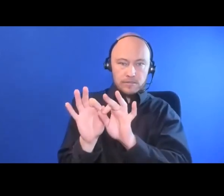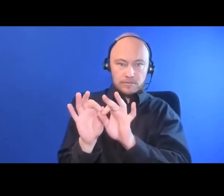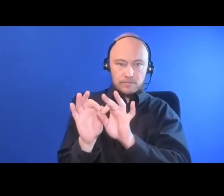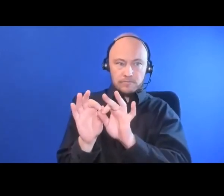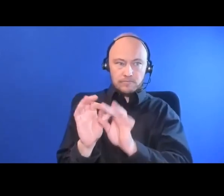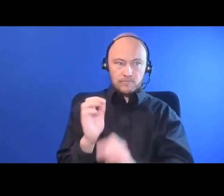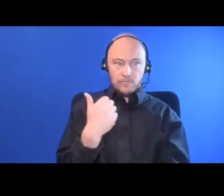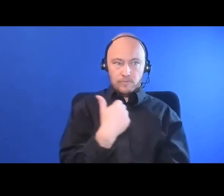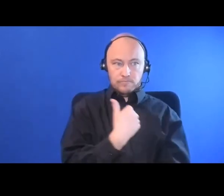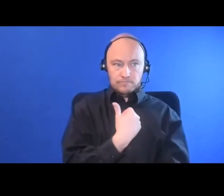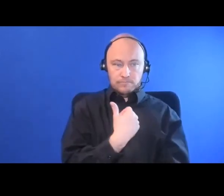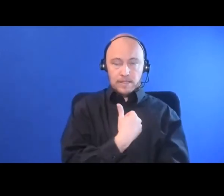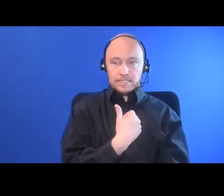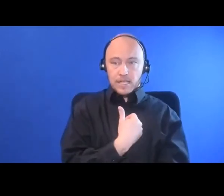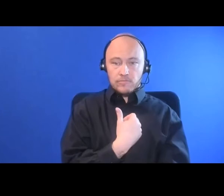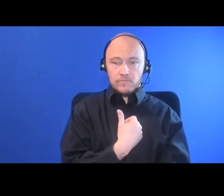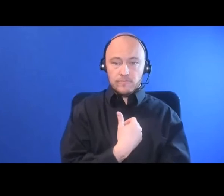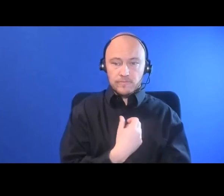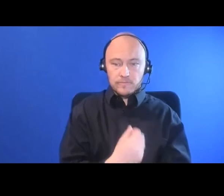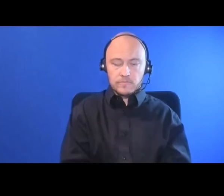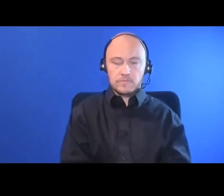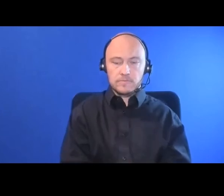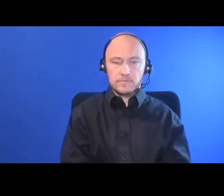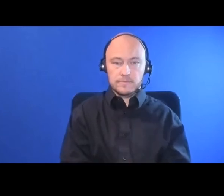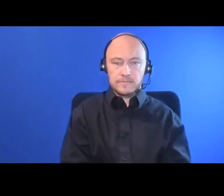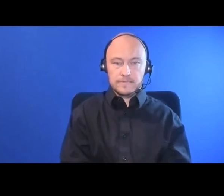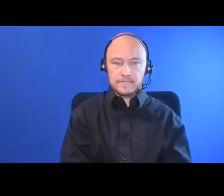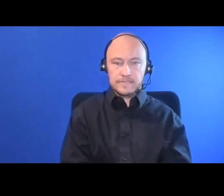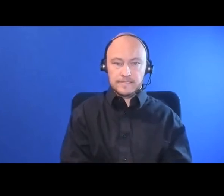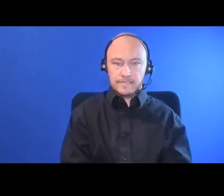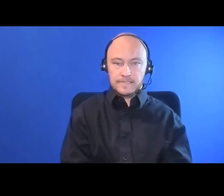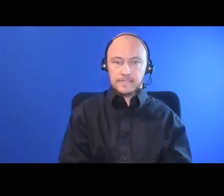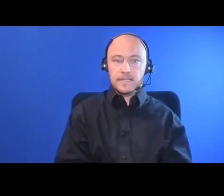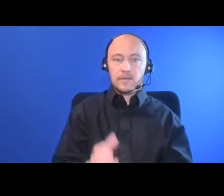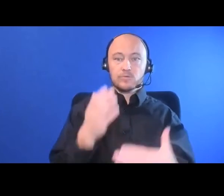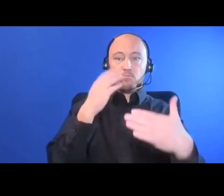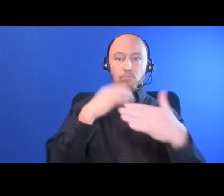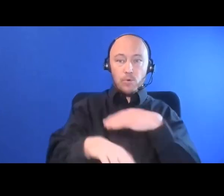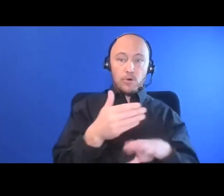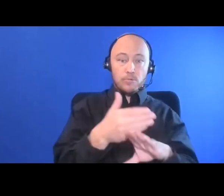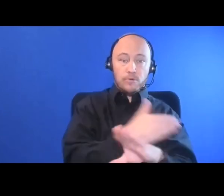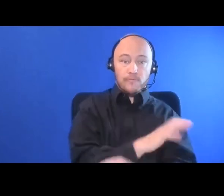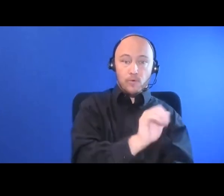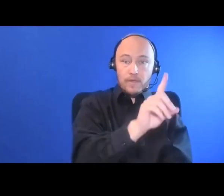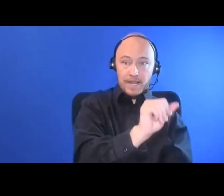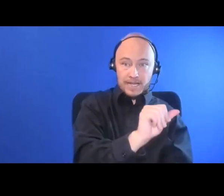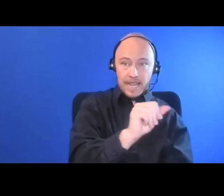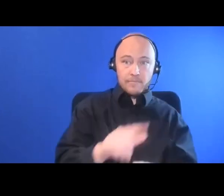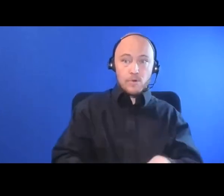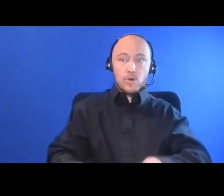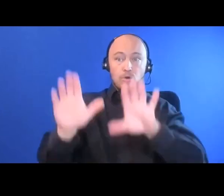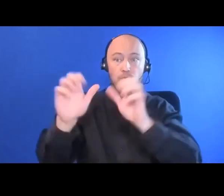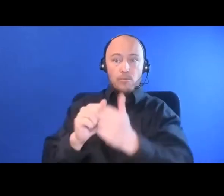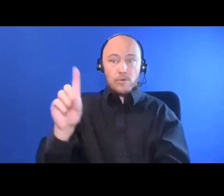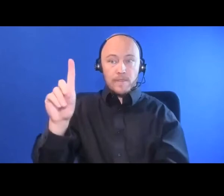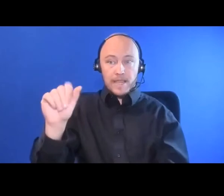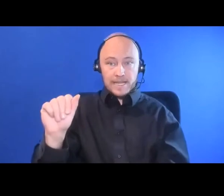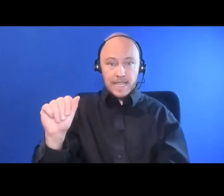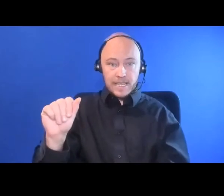who was born pre ADA, but I grew up post ADA, I love interacting with writers who are like,